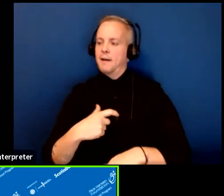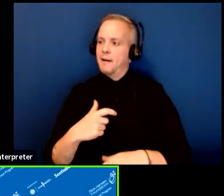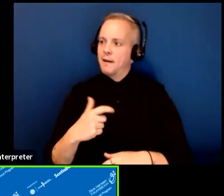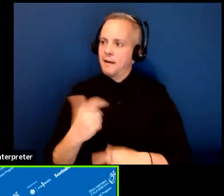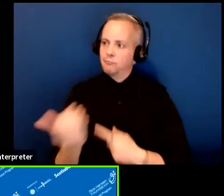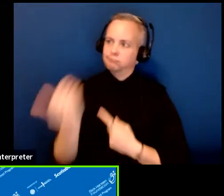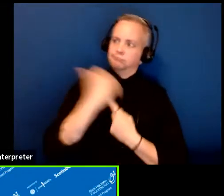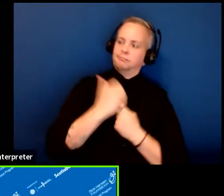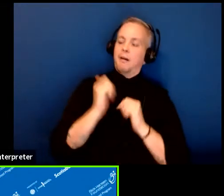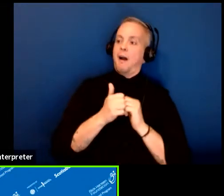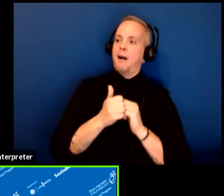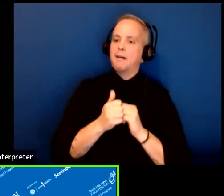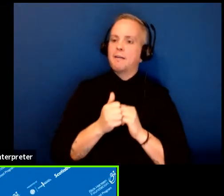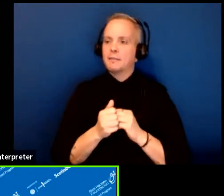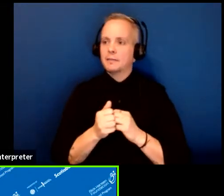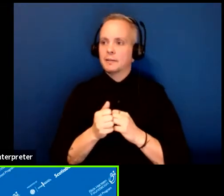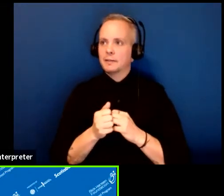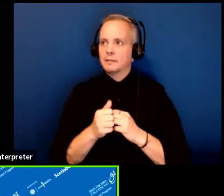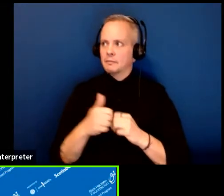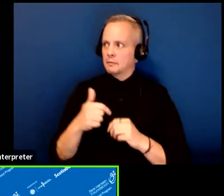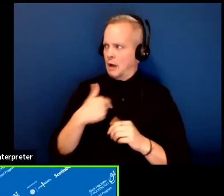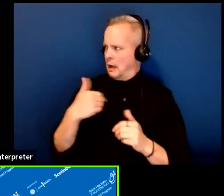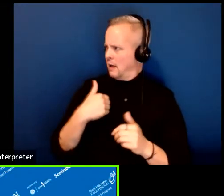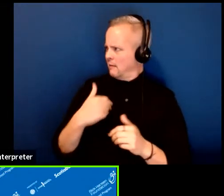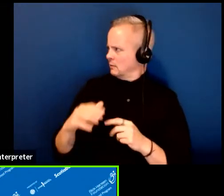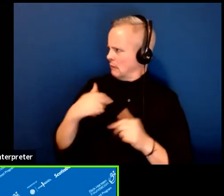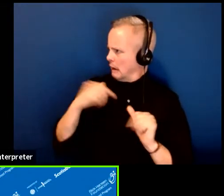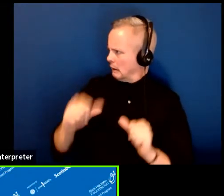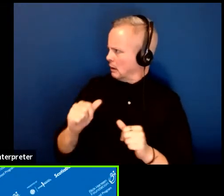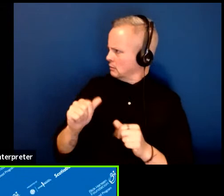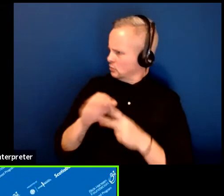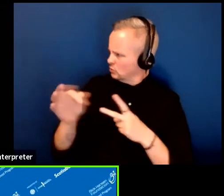CHOICE AND THEY HAVE A VOICE THAT THEY CAN USE TO SAY I LIKE